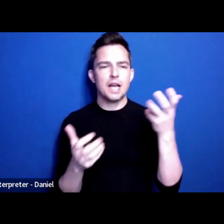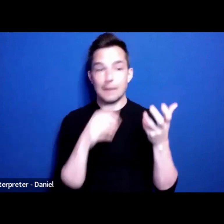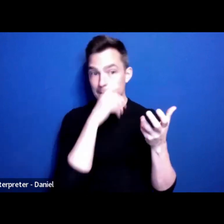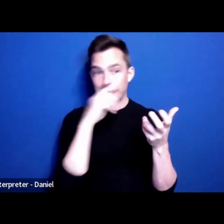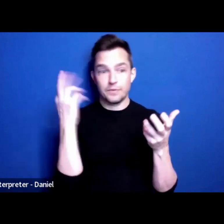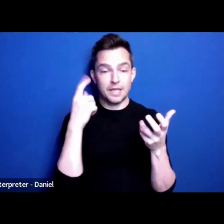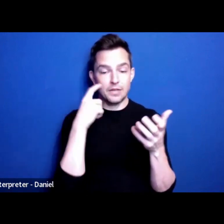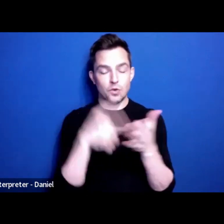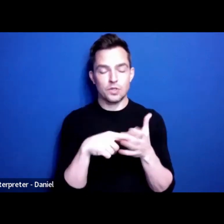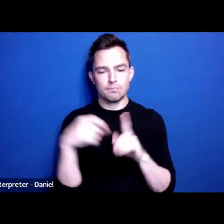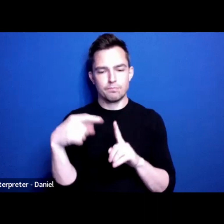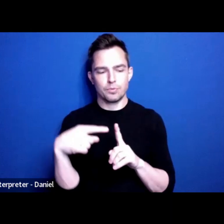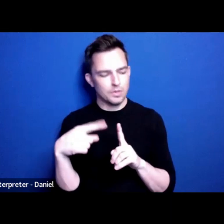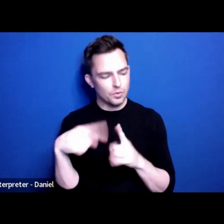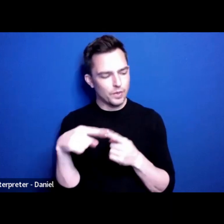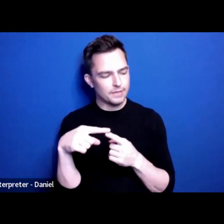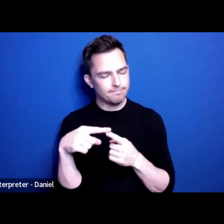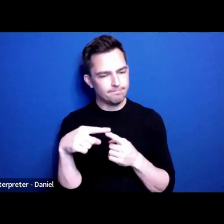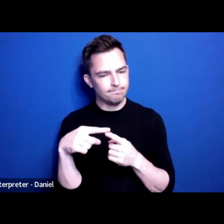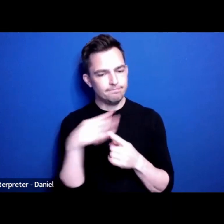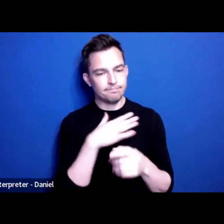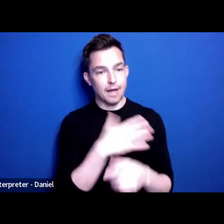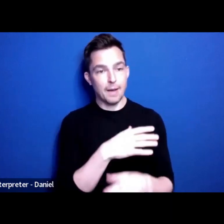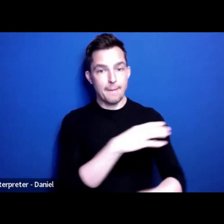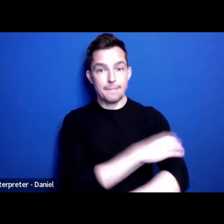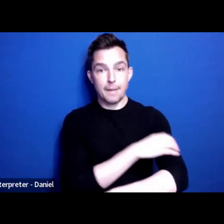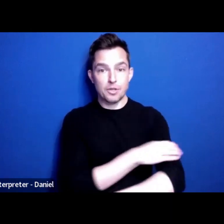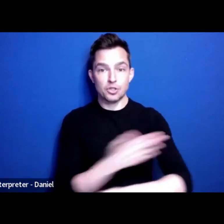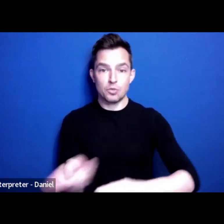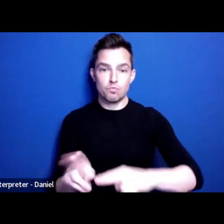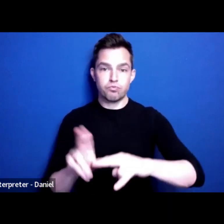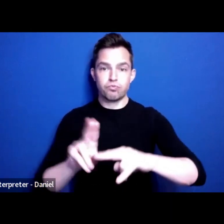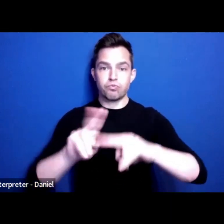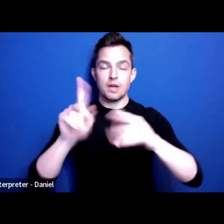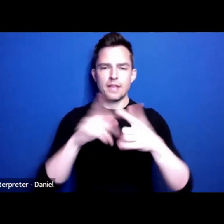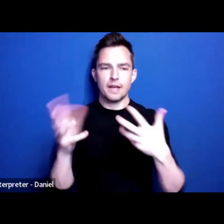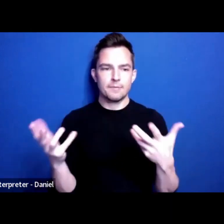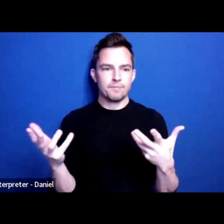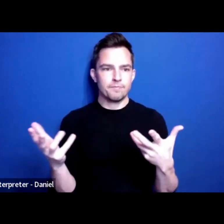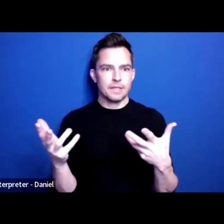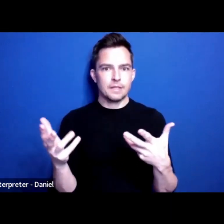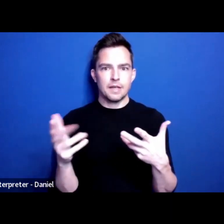that once, you know, my blood pressure raised, then it's like I started getting, like off, not